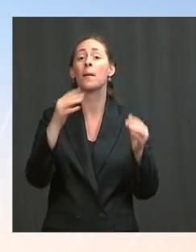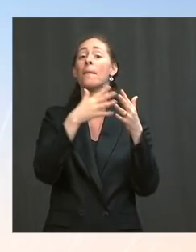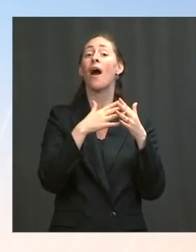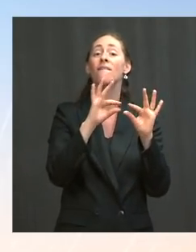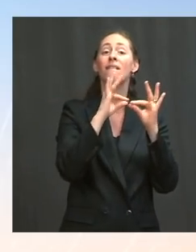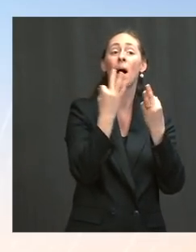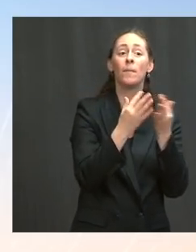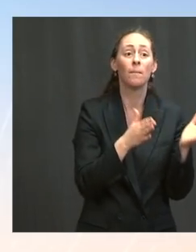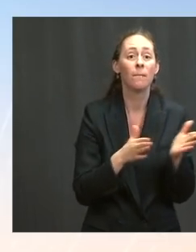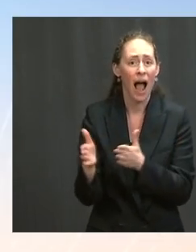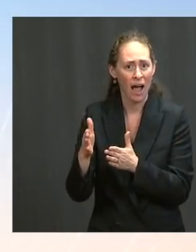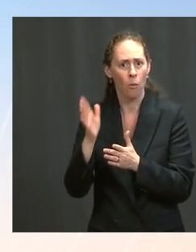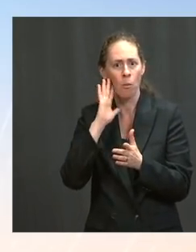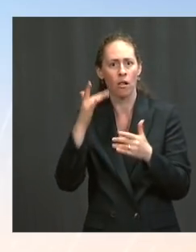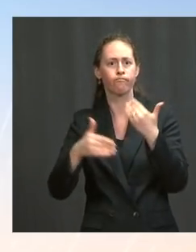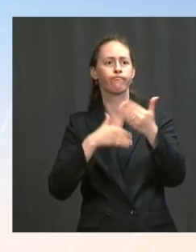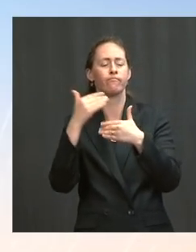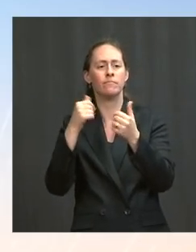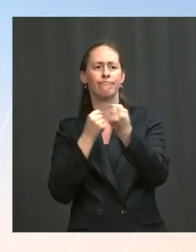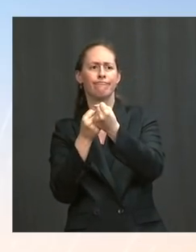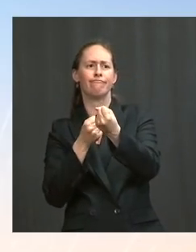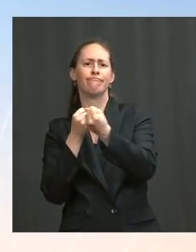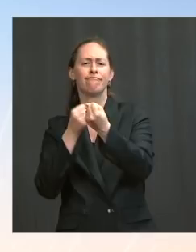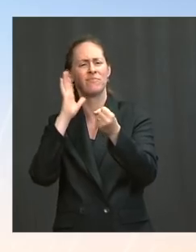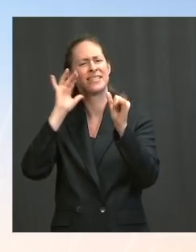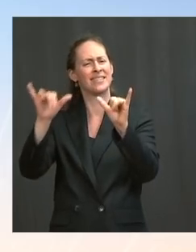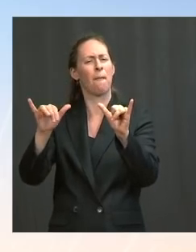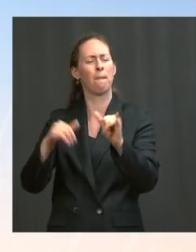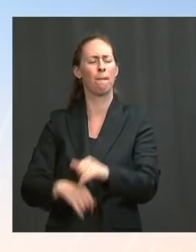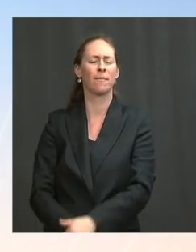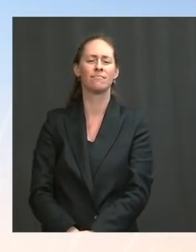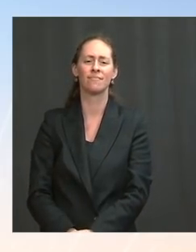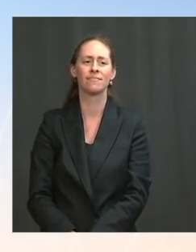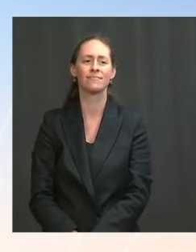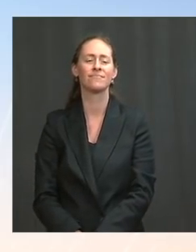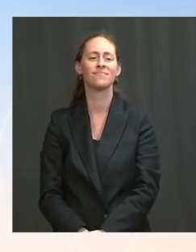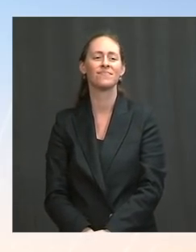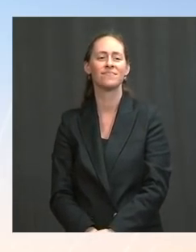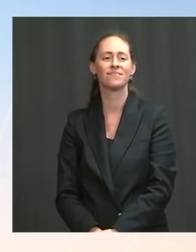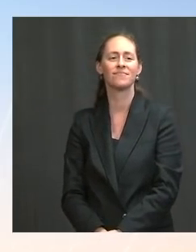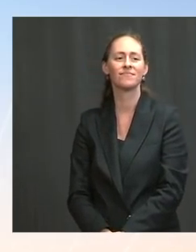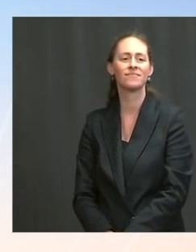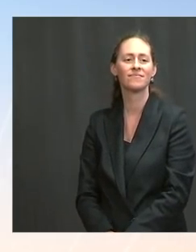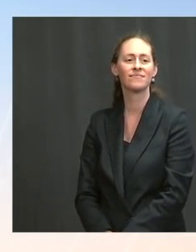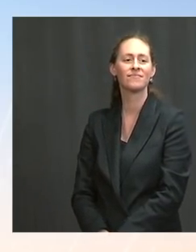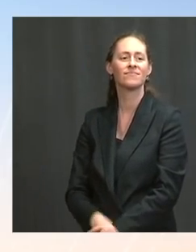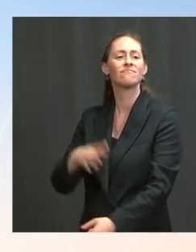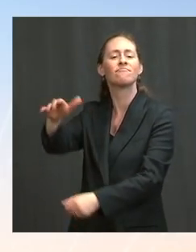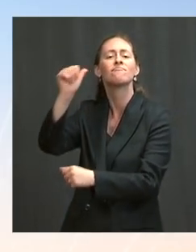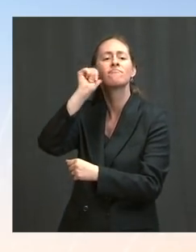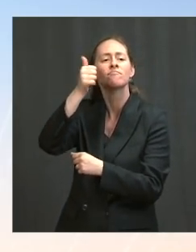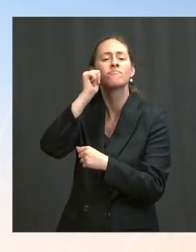what we're going to continue to advocate for. The Press: Is tomorrow's speech mainly about the bipartisan infrastructure bill, or about the American Families?